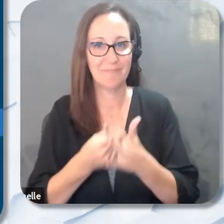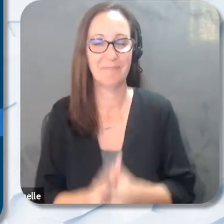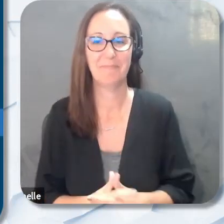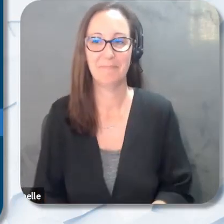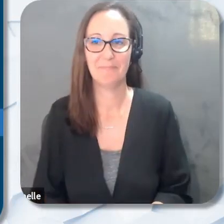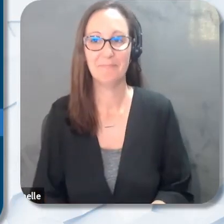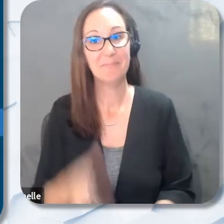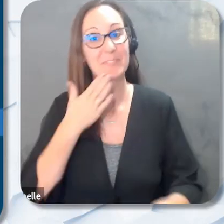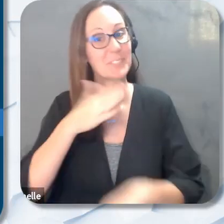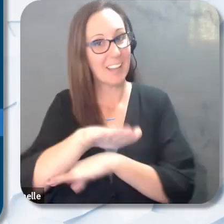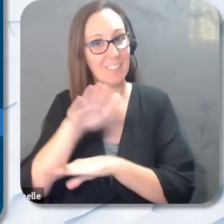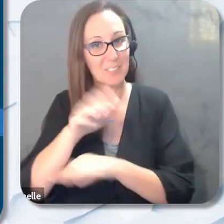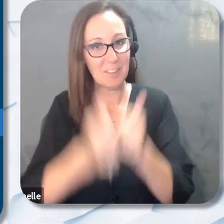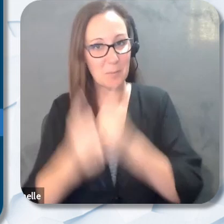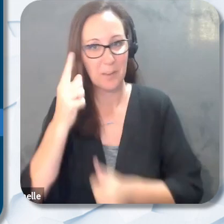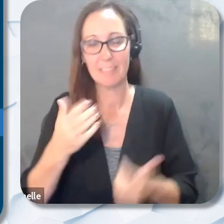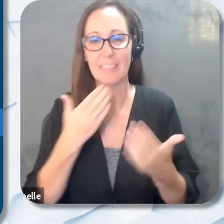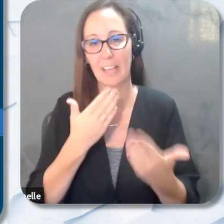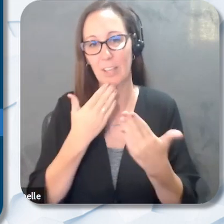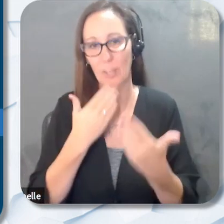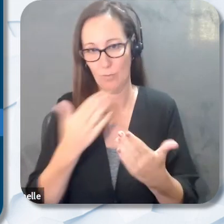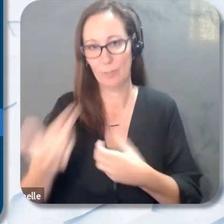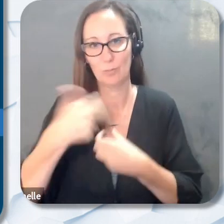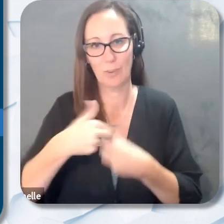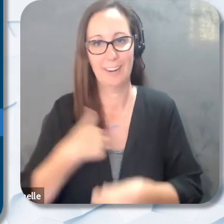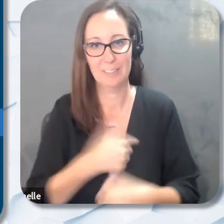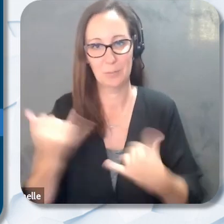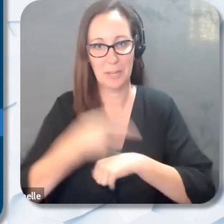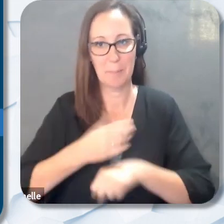Good afternoon, everyone. Thank you all so much for joining us today, my name is Sarah never